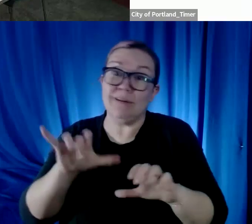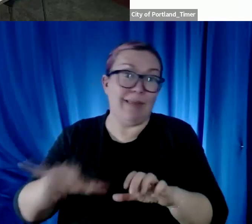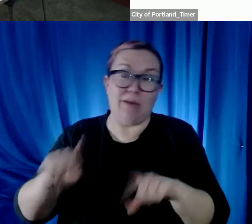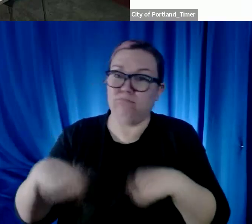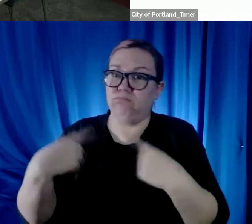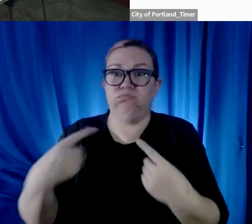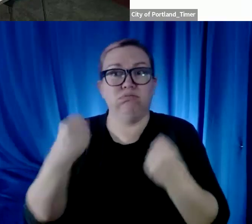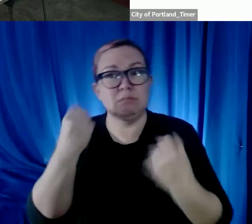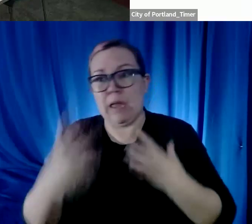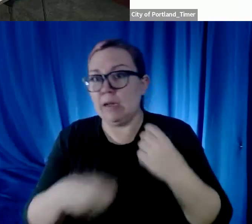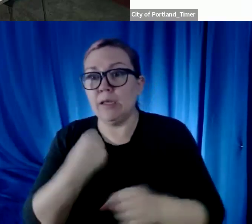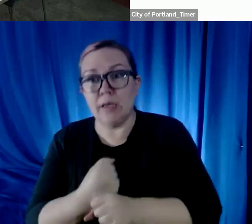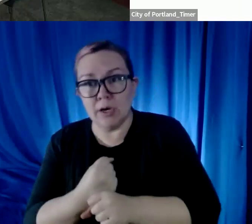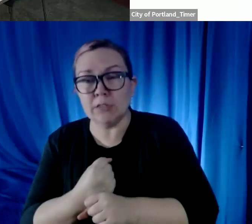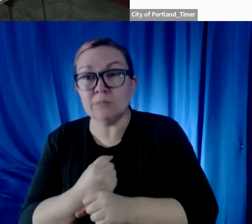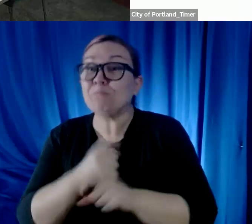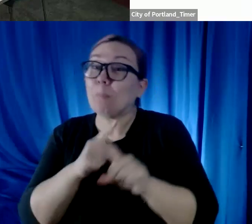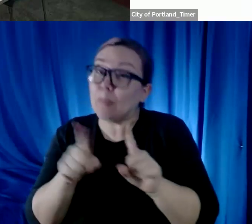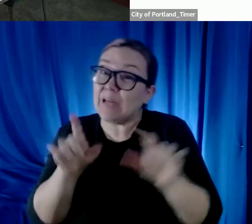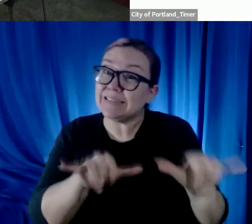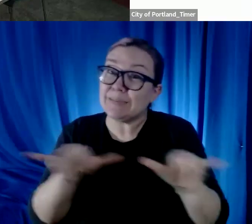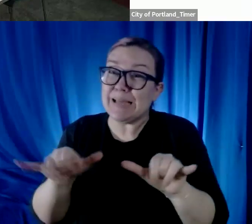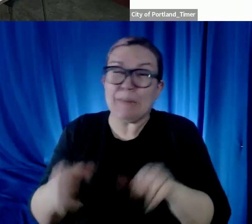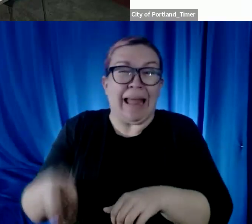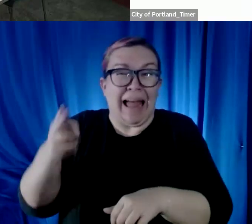By the same token, we live in the most tax county in America.